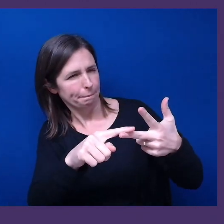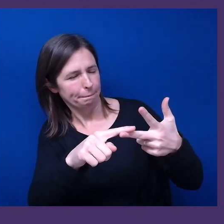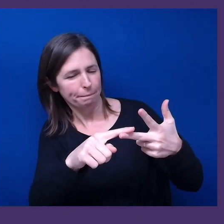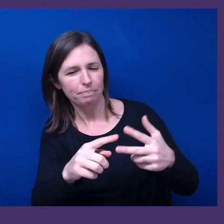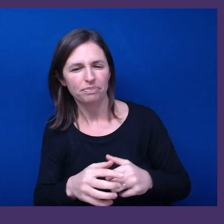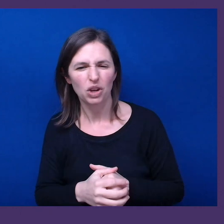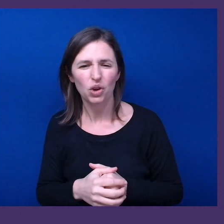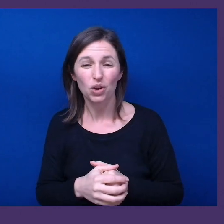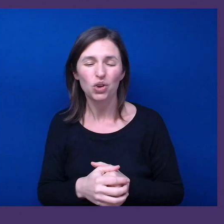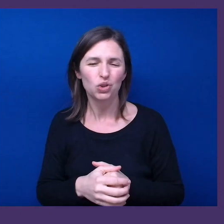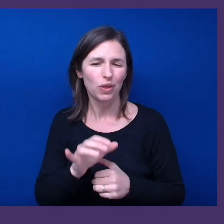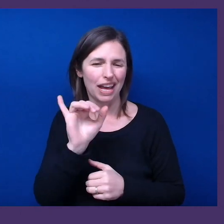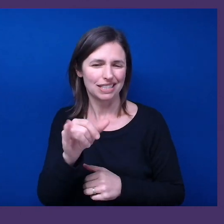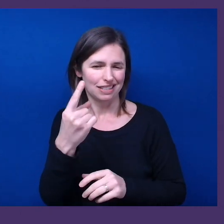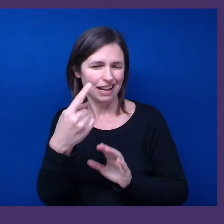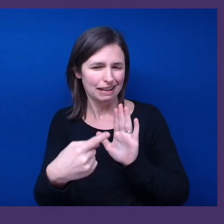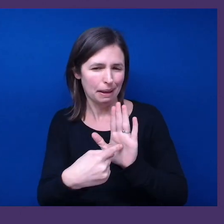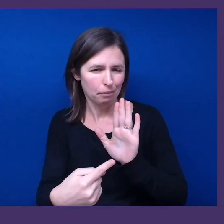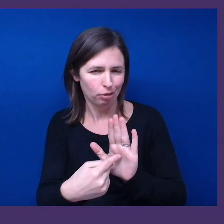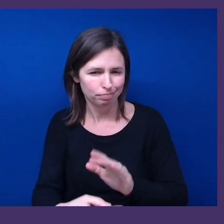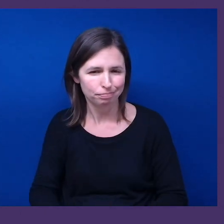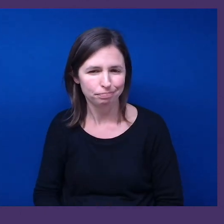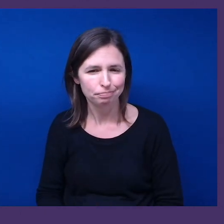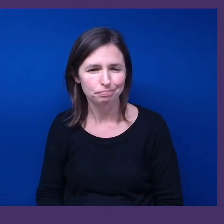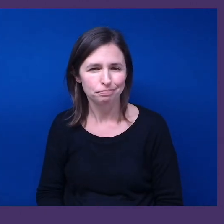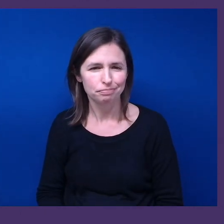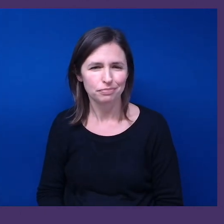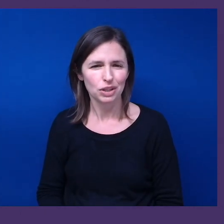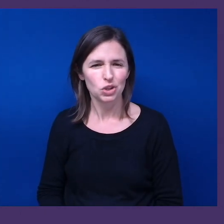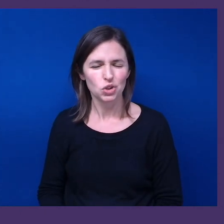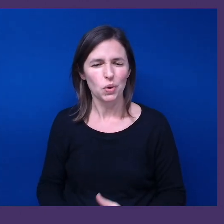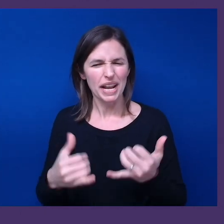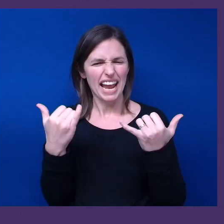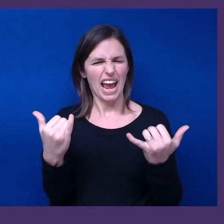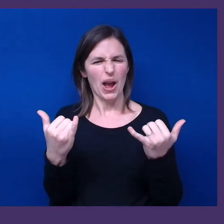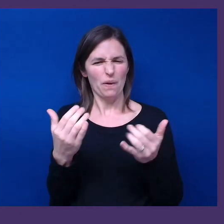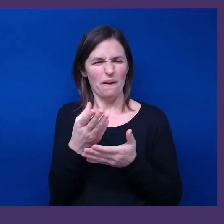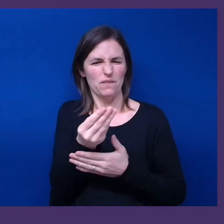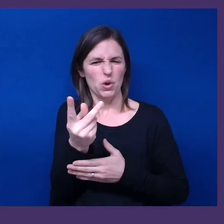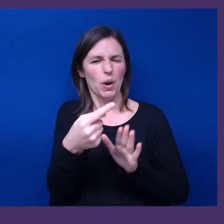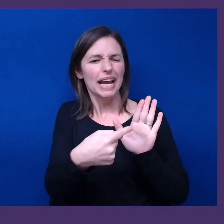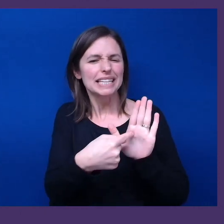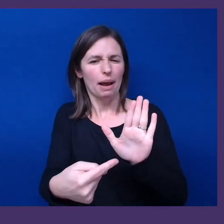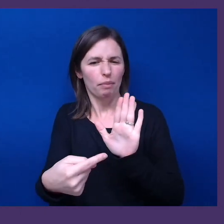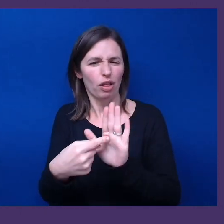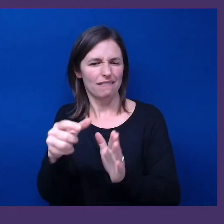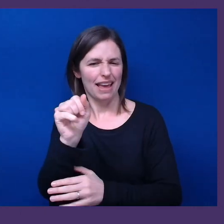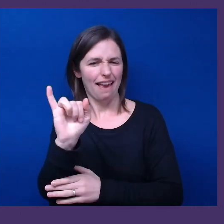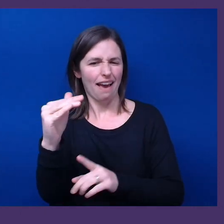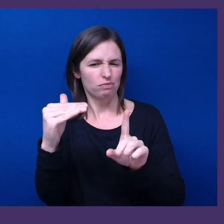on those previous examples that can help bridge the accessibility gap. So, there's summarize this graph